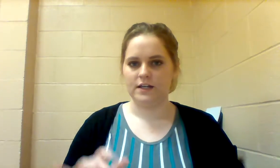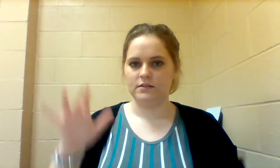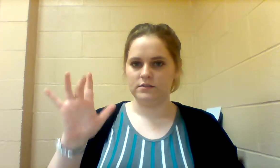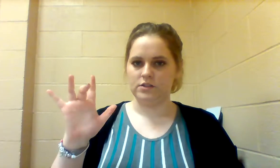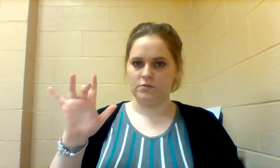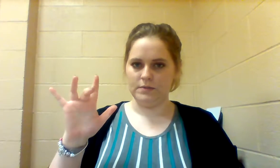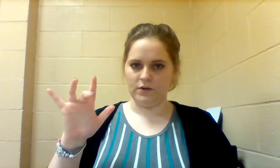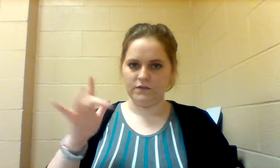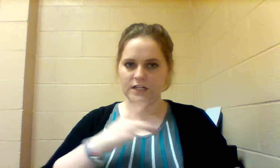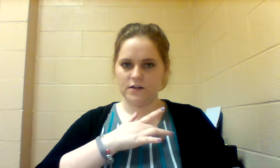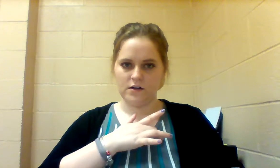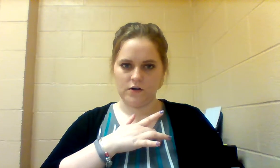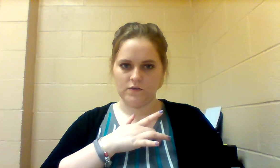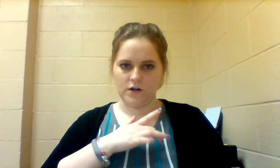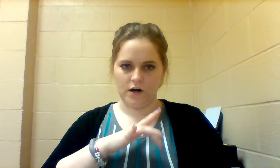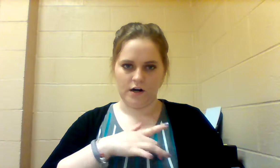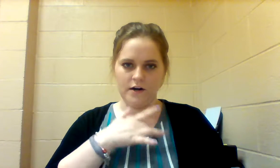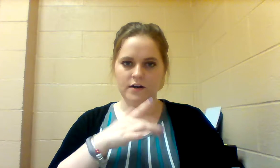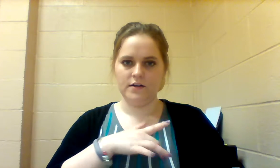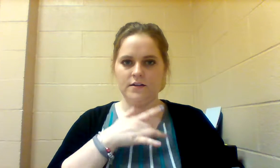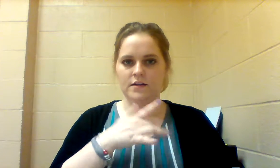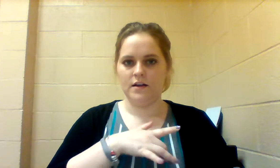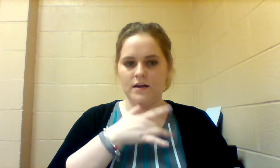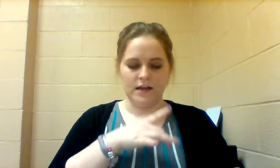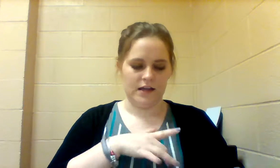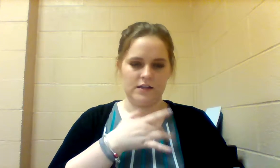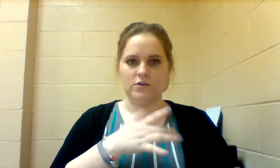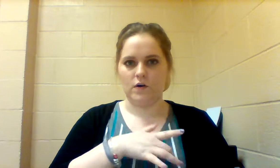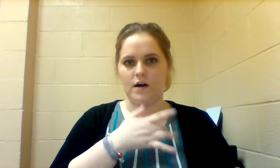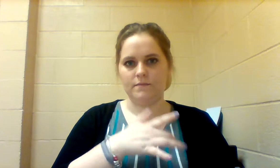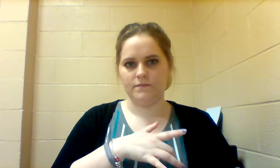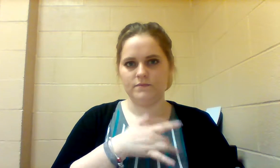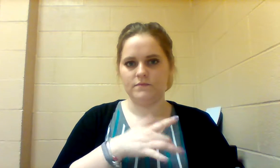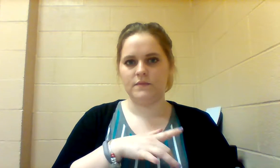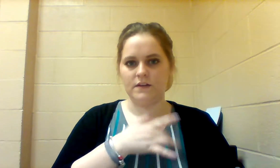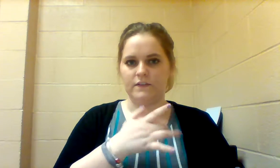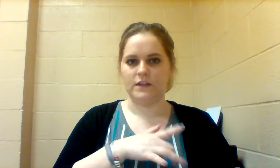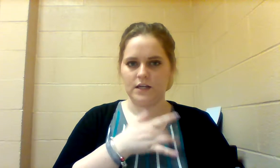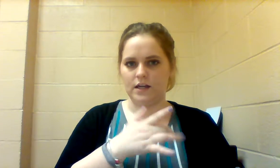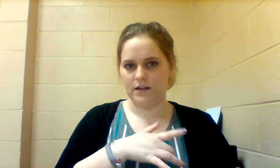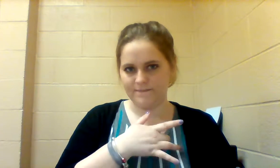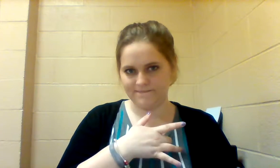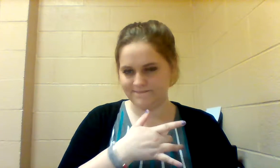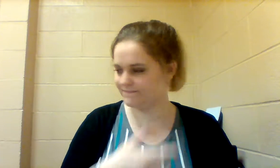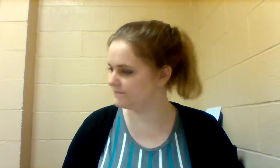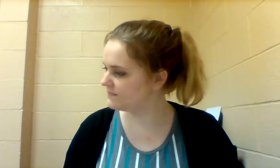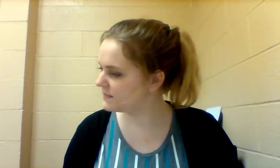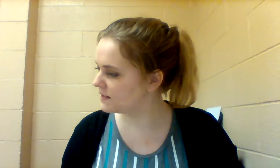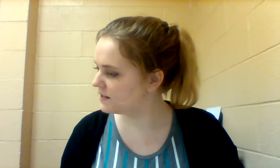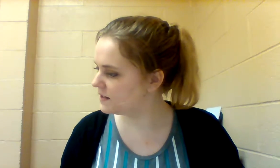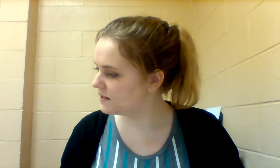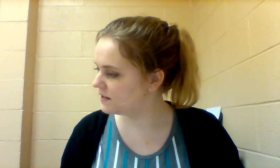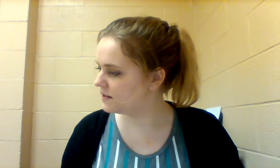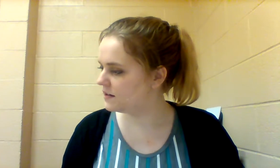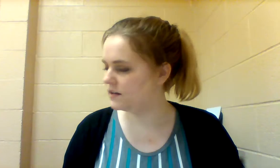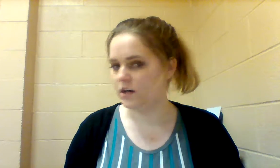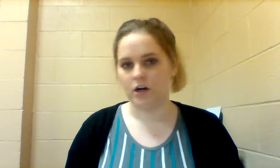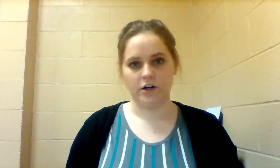FEELING so your middle finger over your heart and you go up FEELING